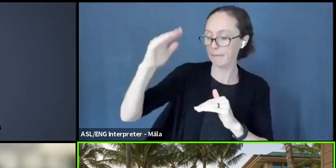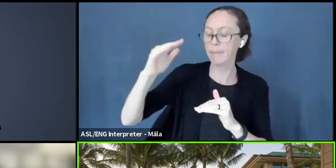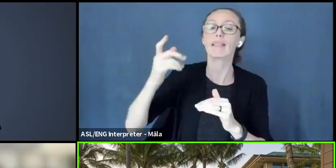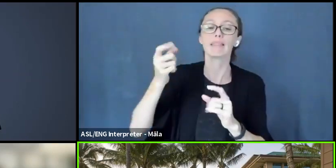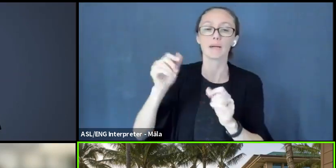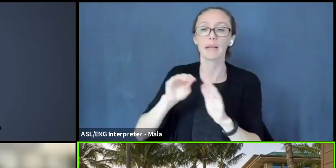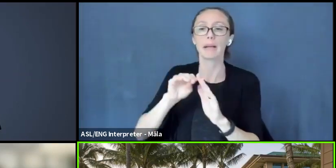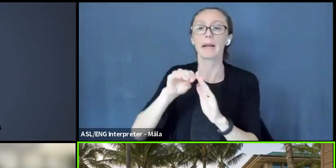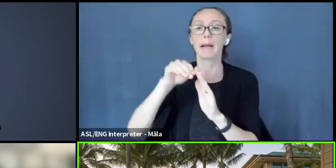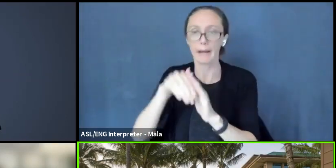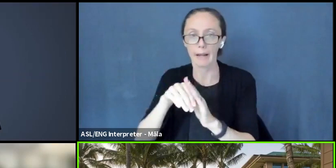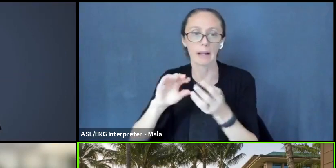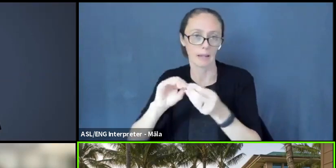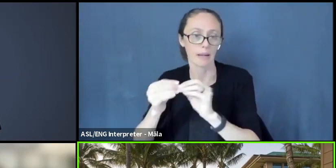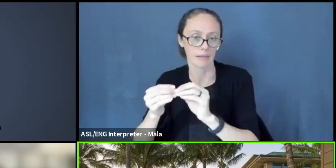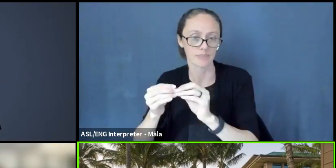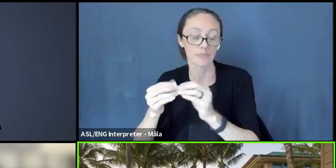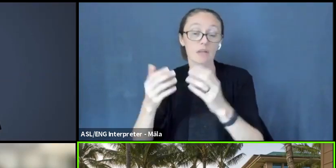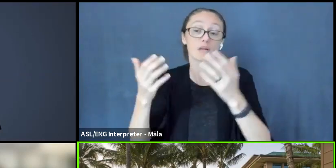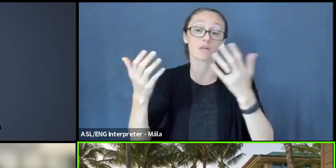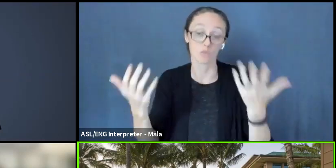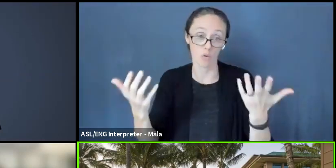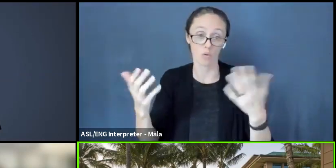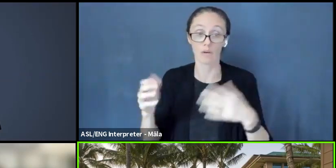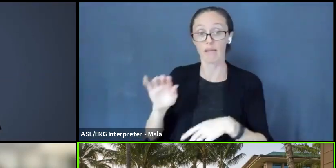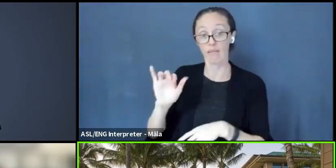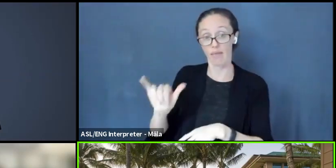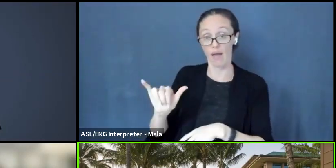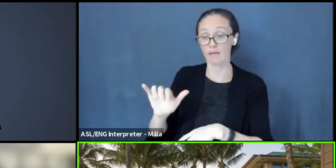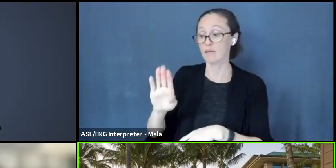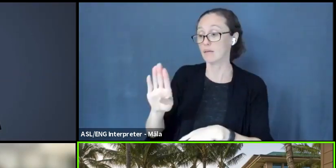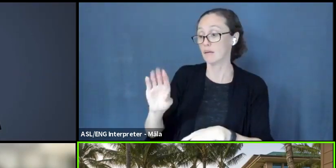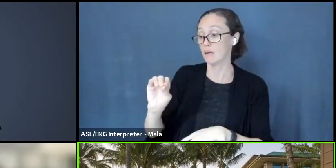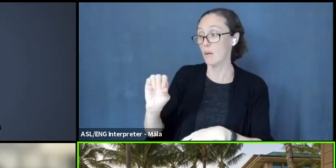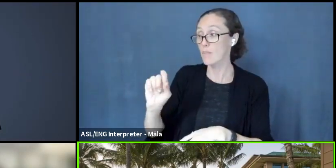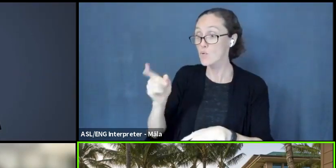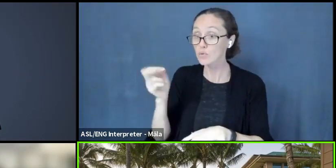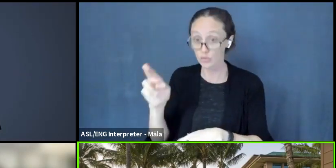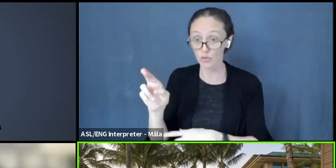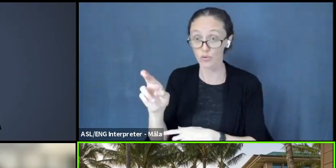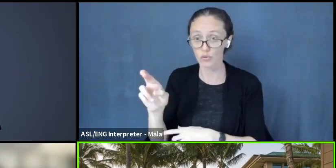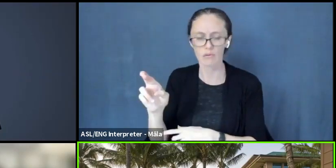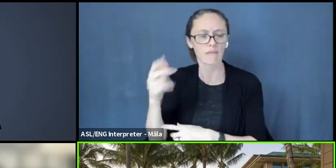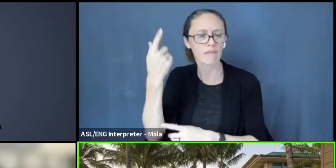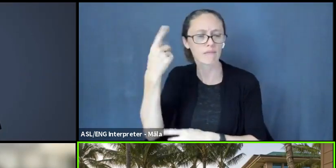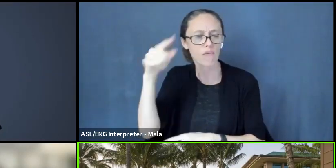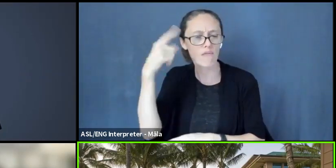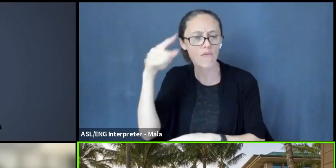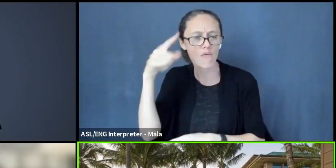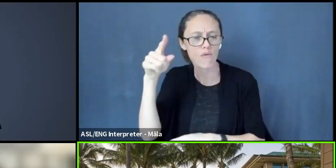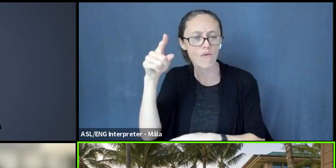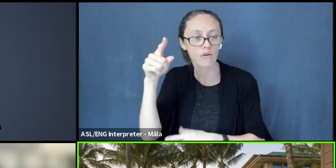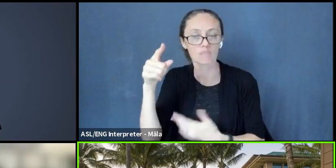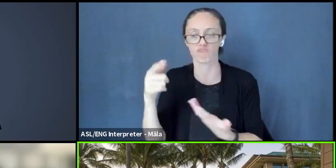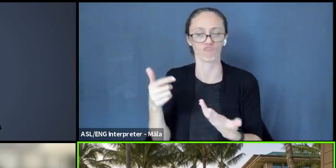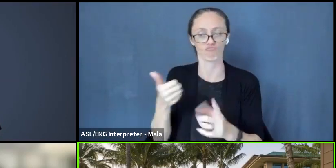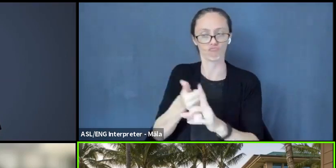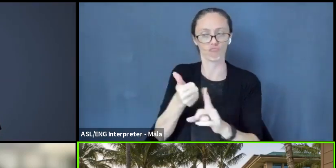So the booster, what it is designed to do, is in somebody who is already had the vaccine,